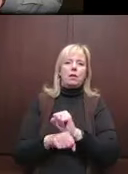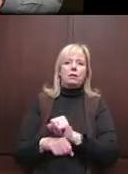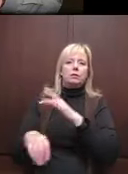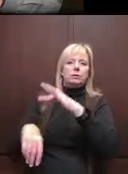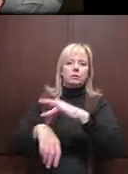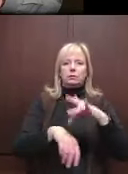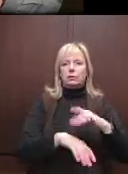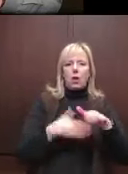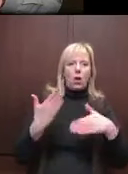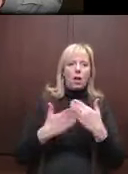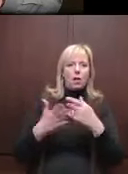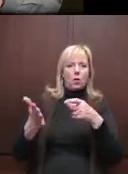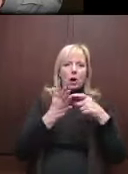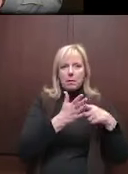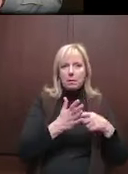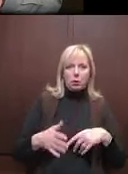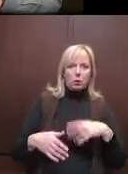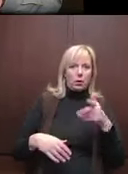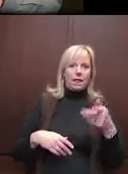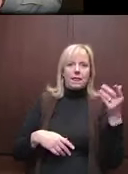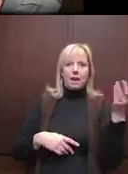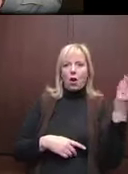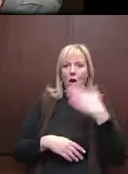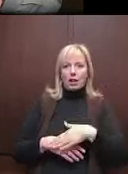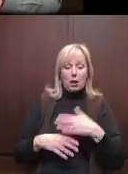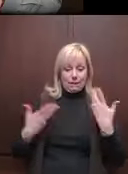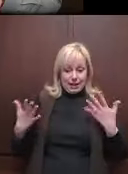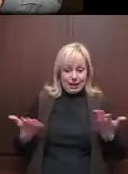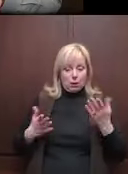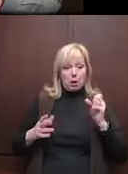we've been down here all day we're going back down when we get through here. Absolutely.